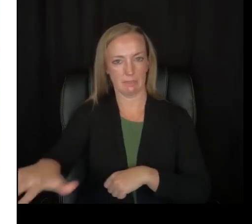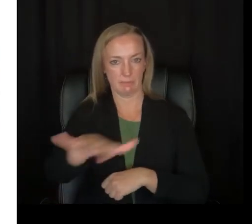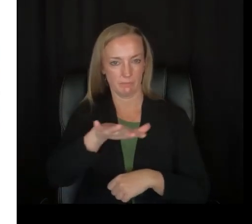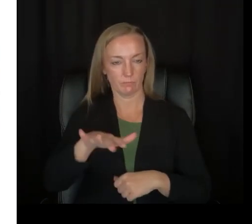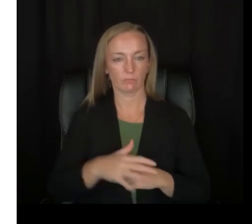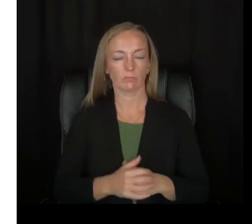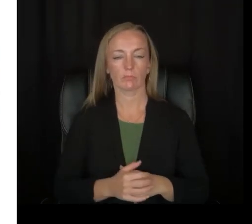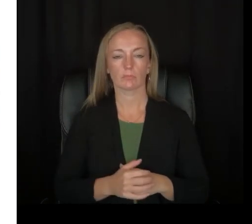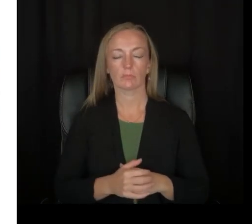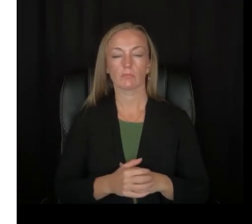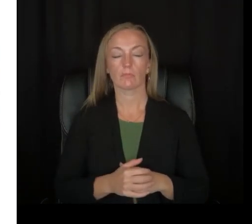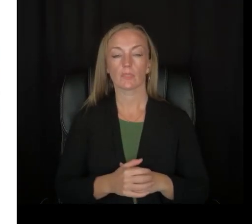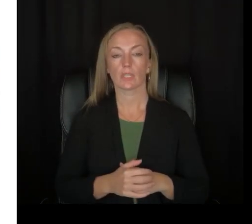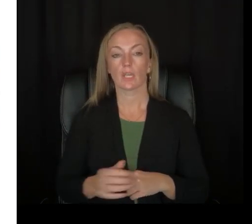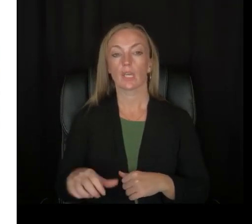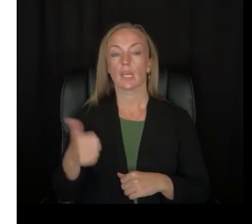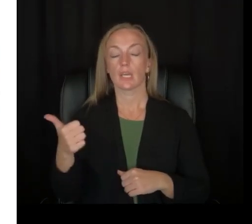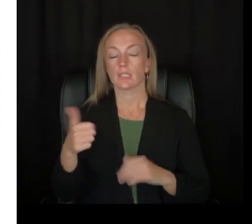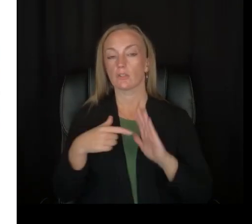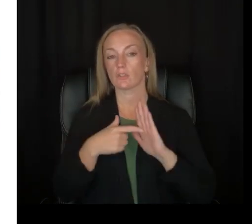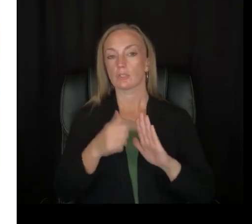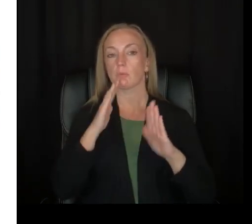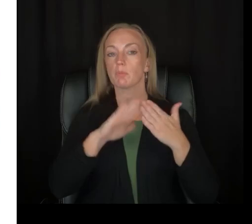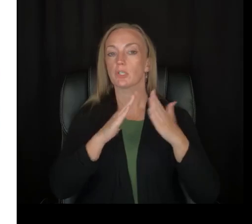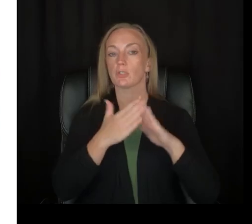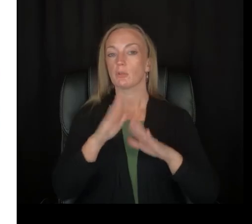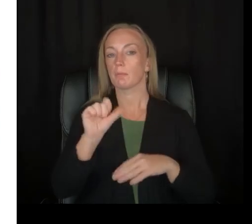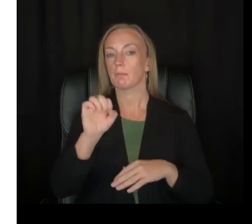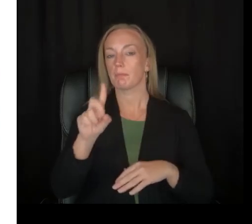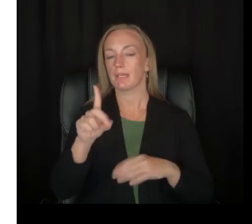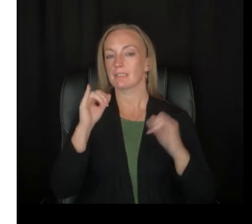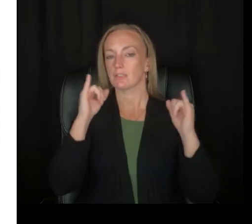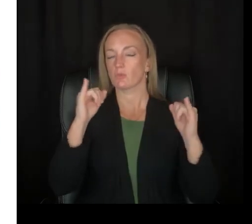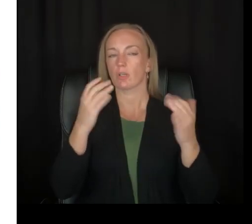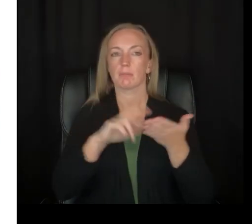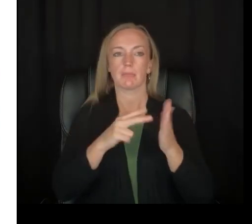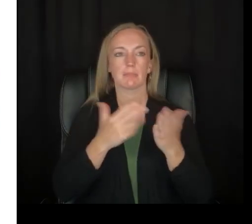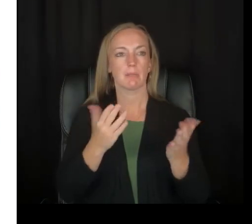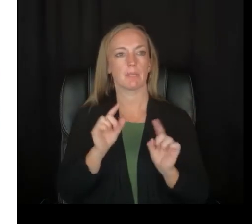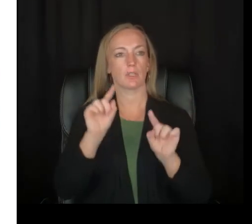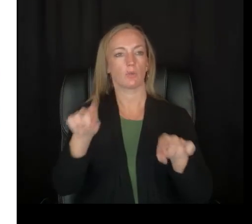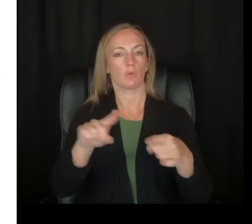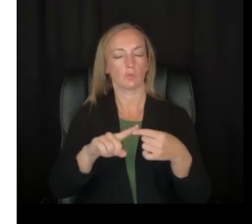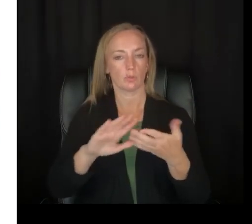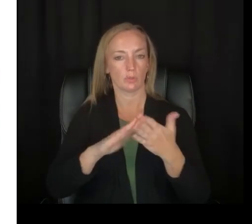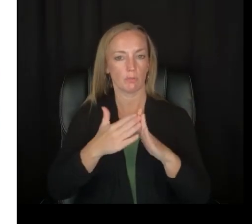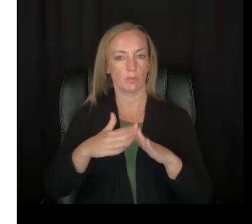Another example would be community based instruction, whether that's going out into the community or around the school.